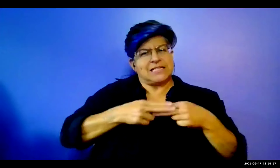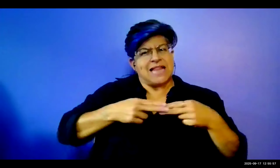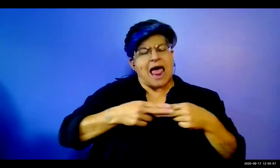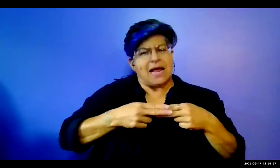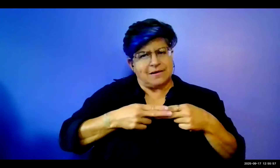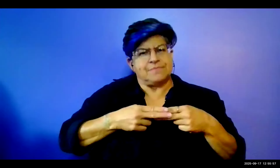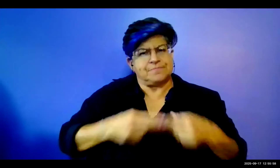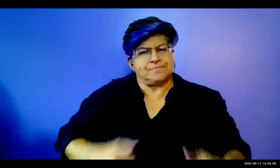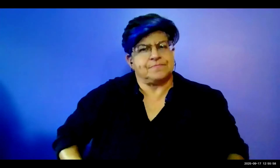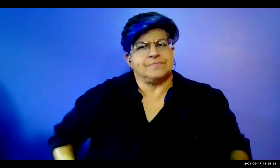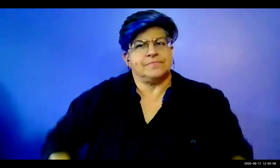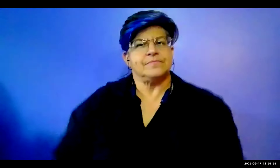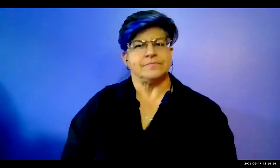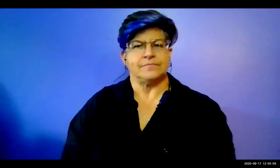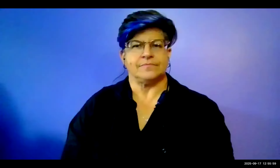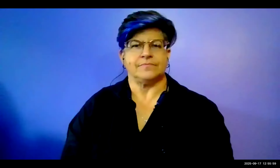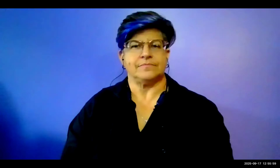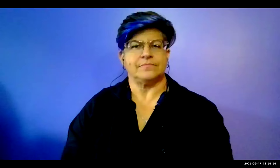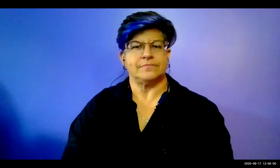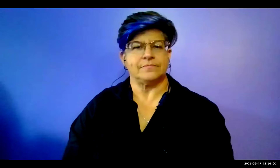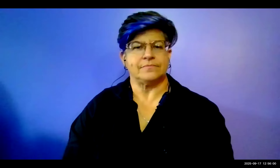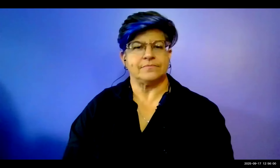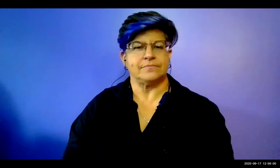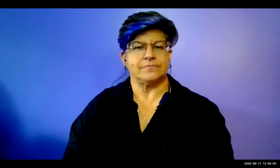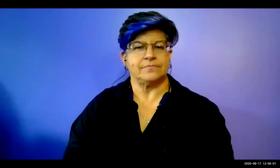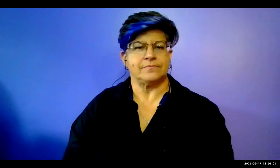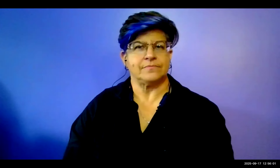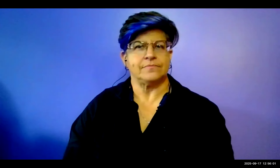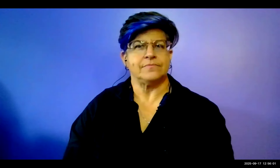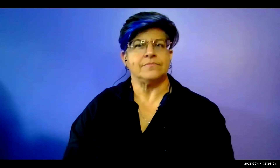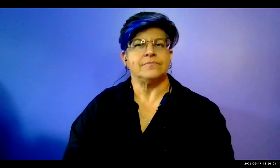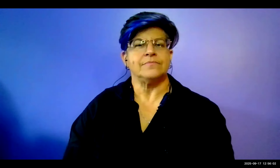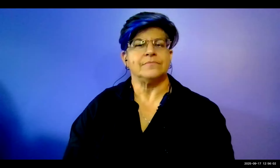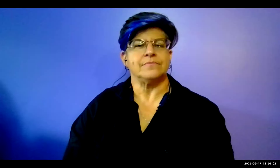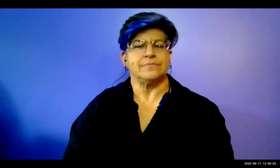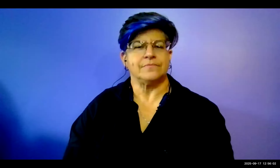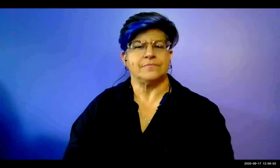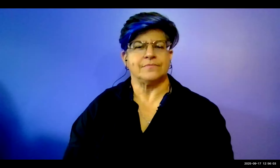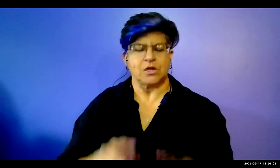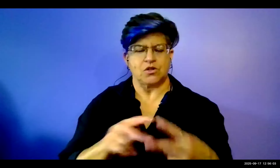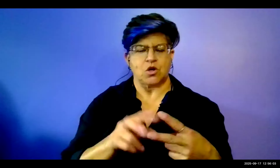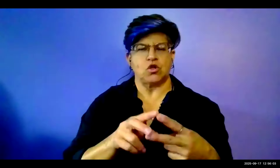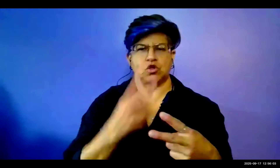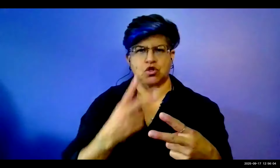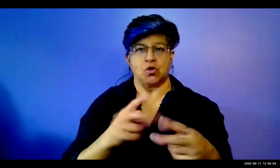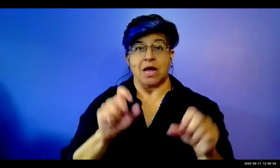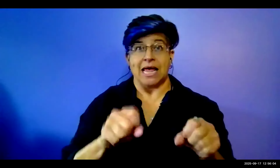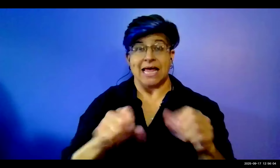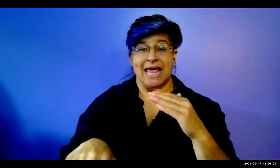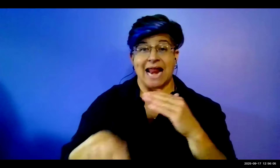Of the one before. So is both. One, can I put the extended in an appendix. So, you… ah. Mm-hmm.